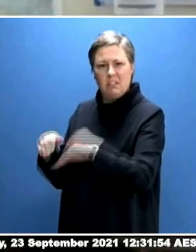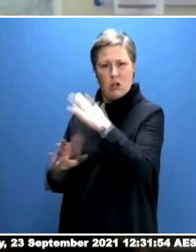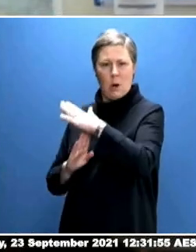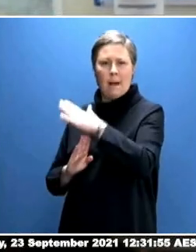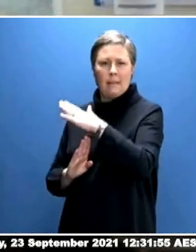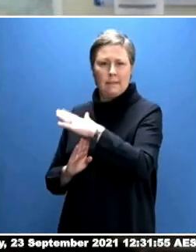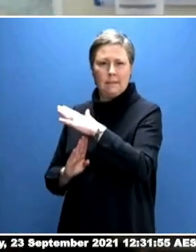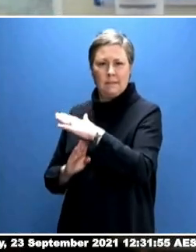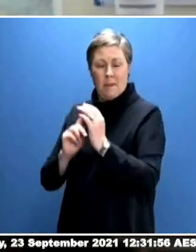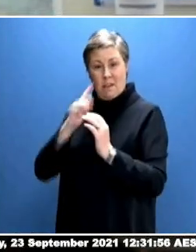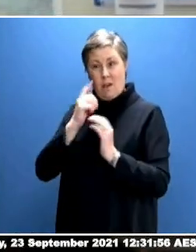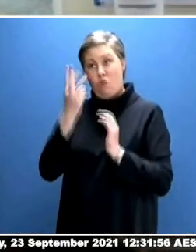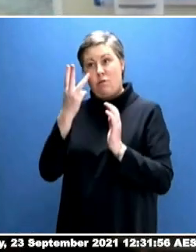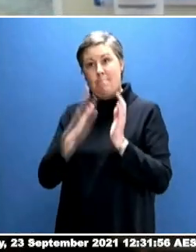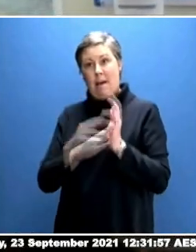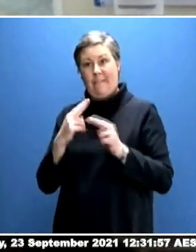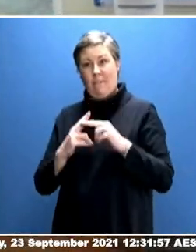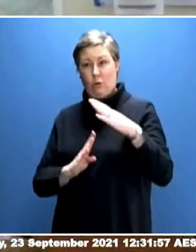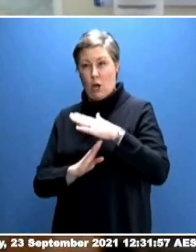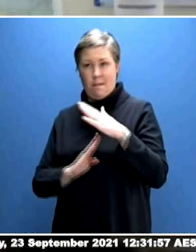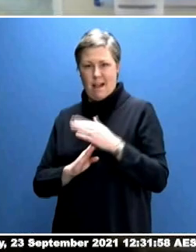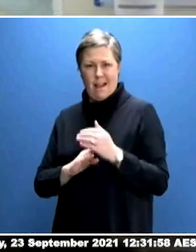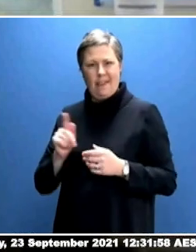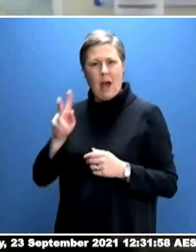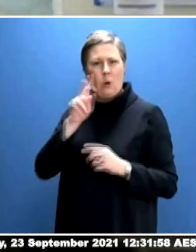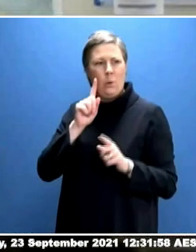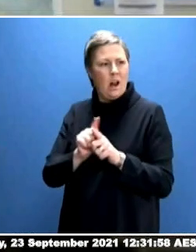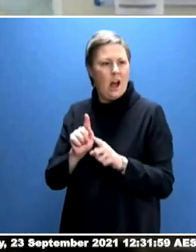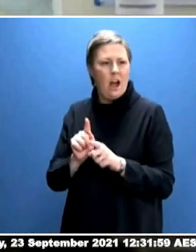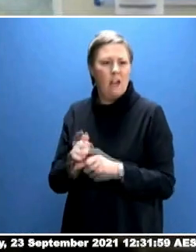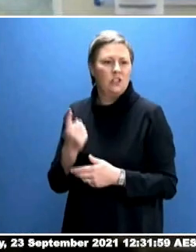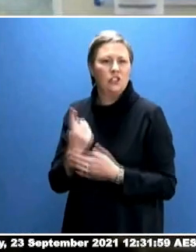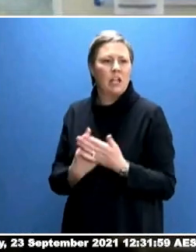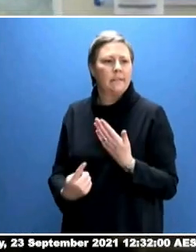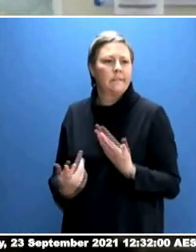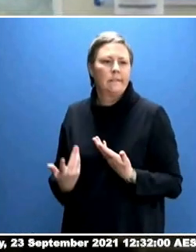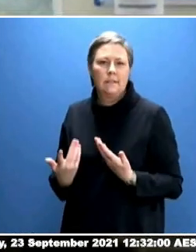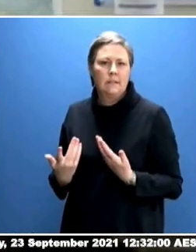Three months seems more like a holding pattern of "Let's see what we can do